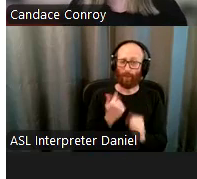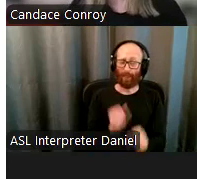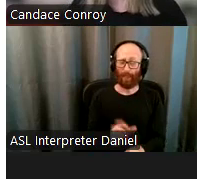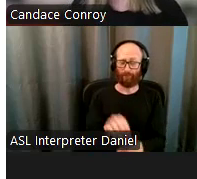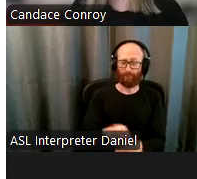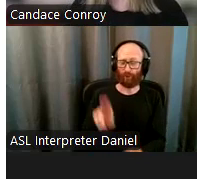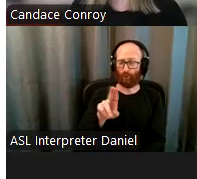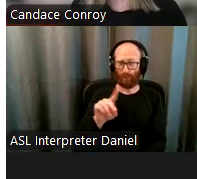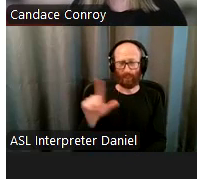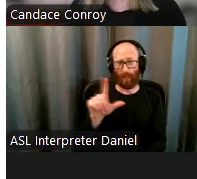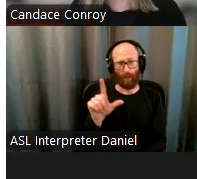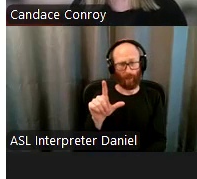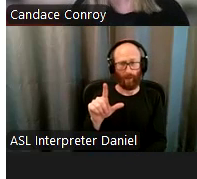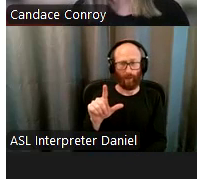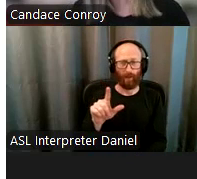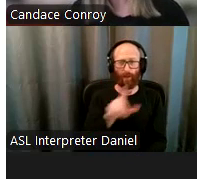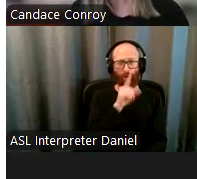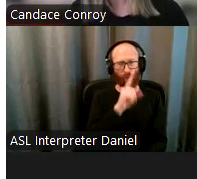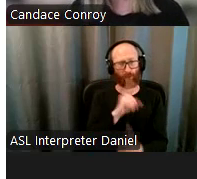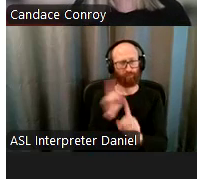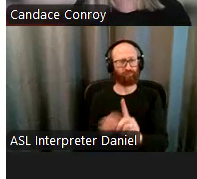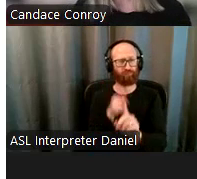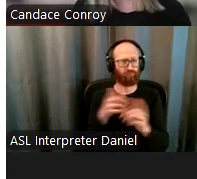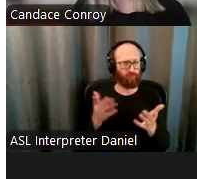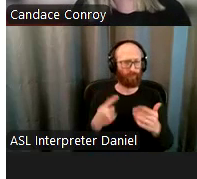really our goal was to support our teachers. We're really proud of